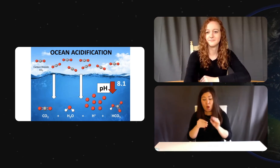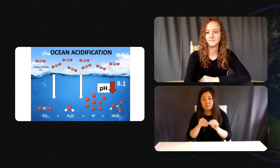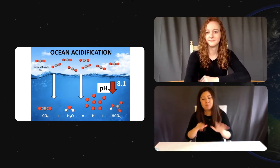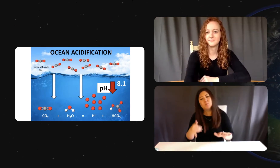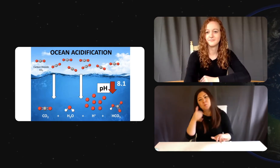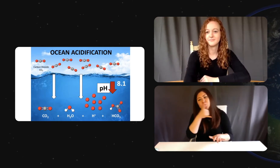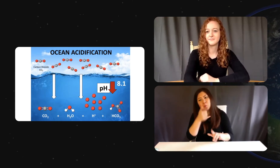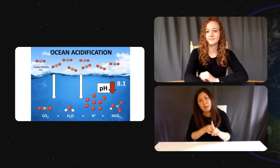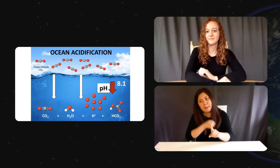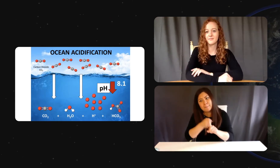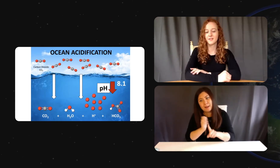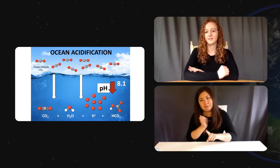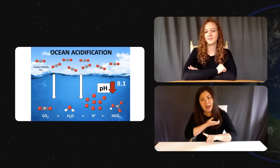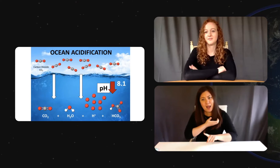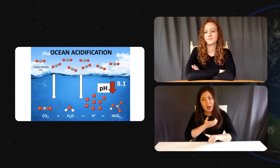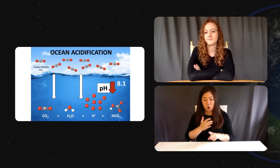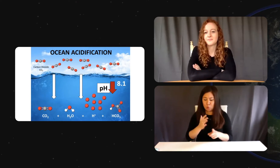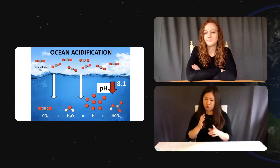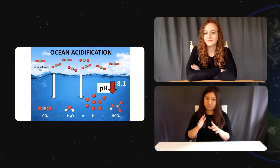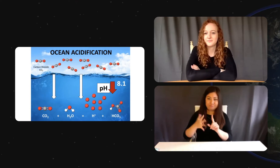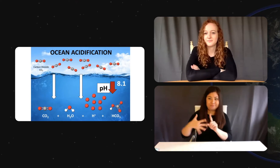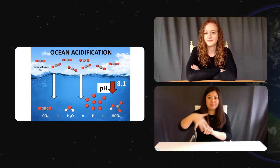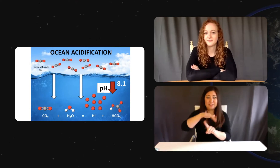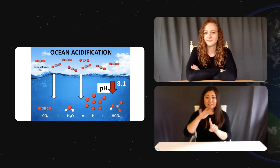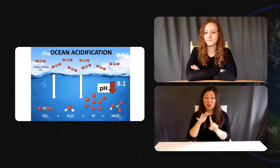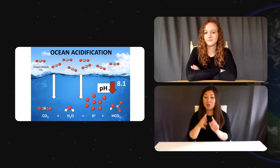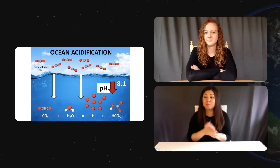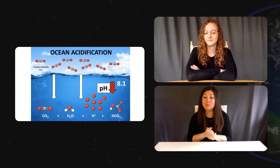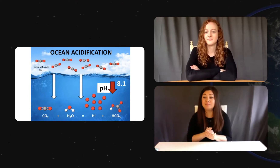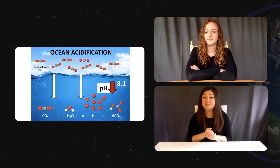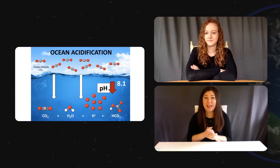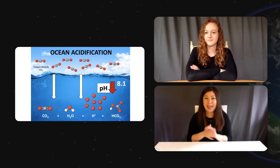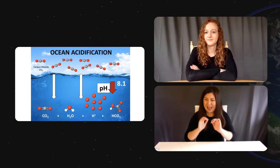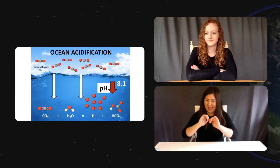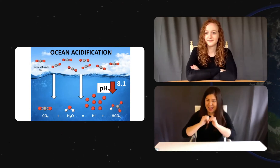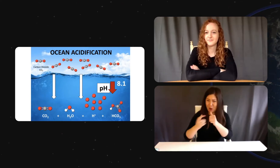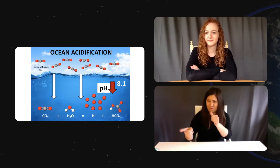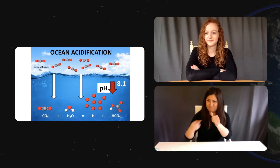Those have a tremendous impact on our environment.